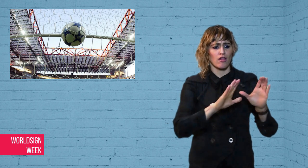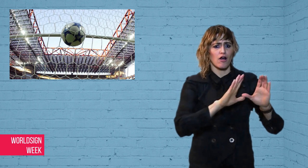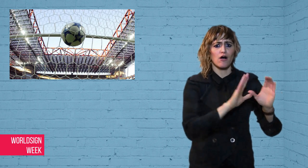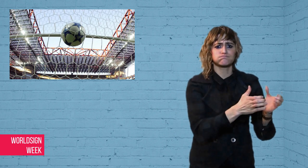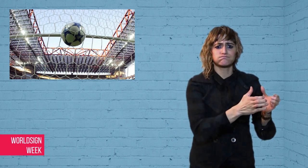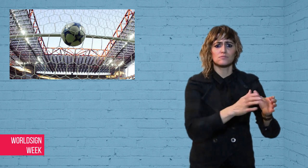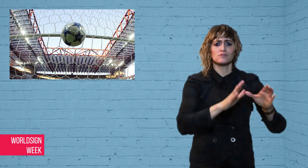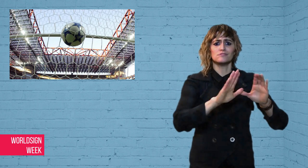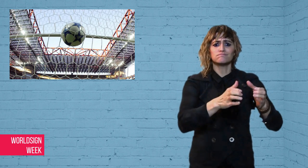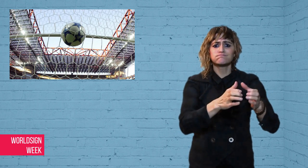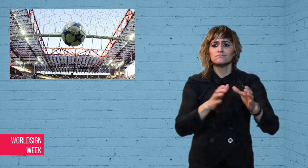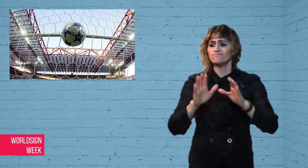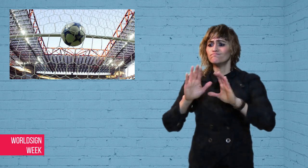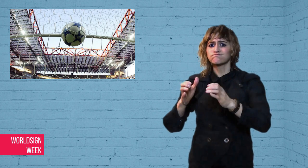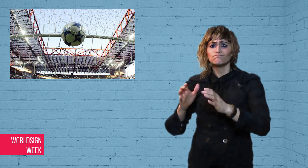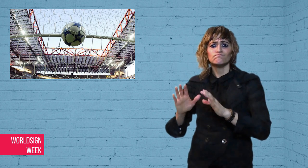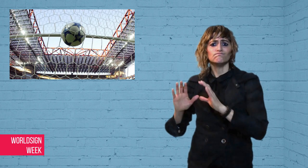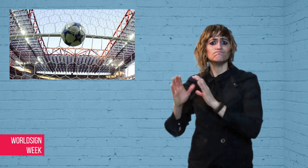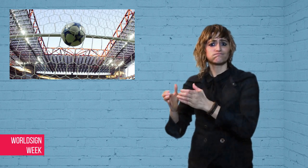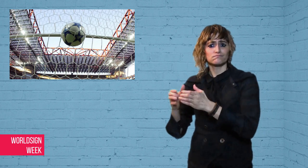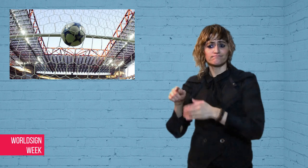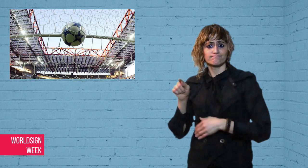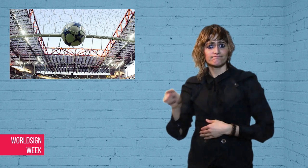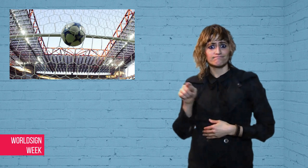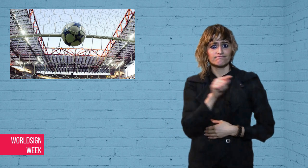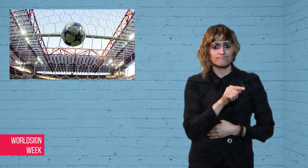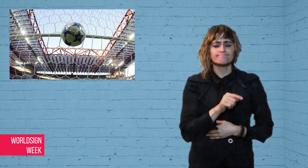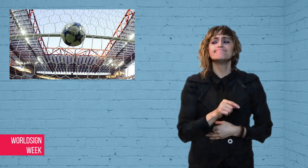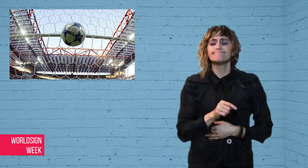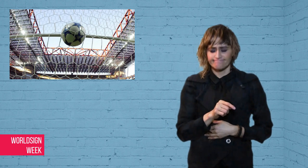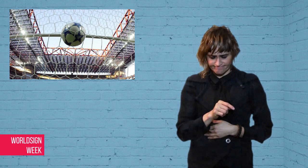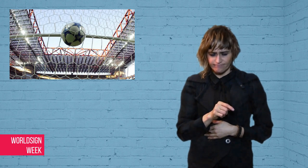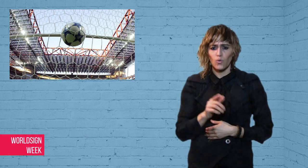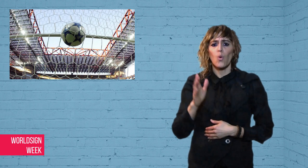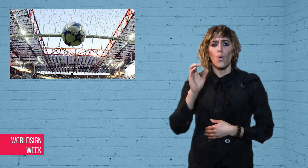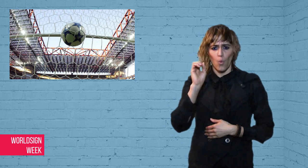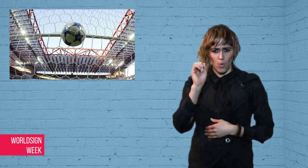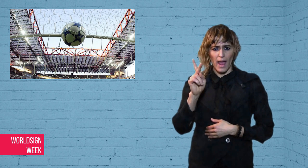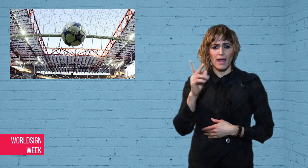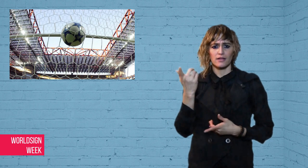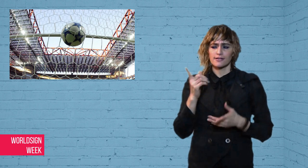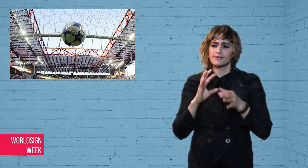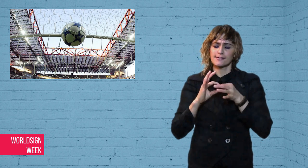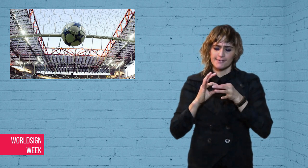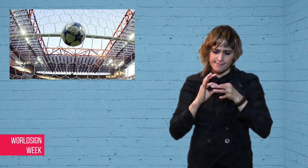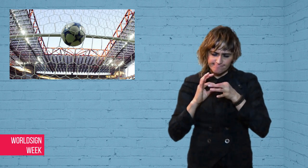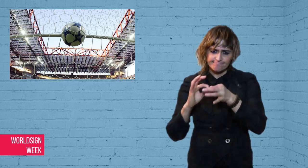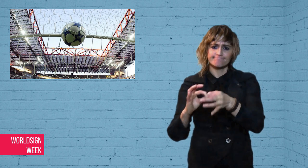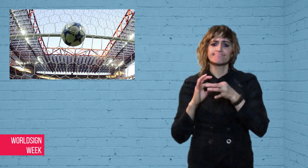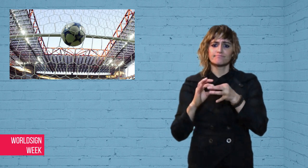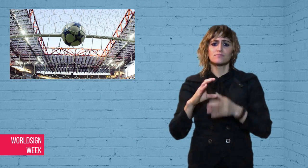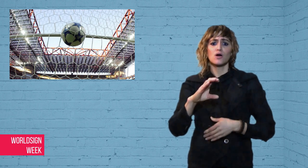Many professional football clubs also said